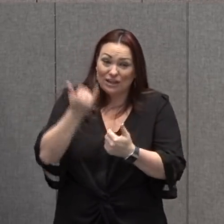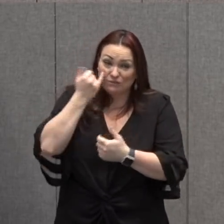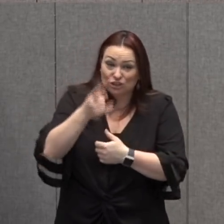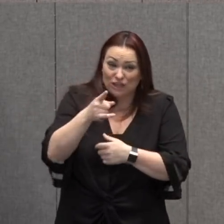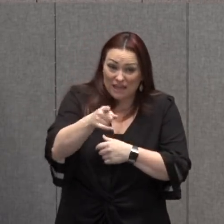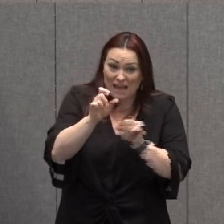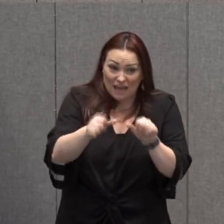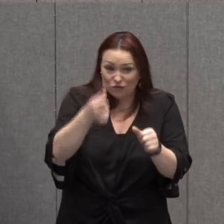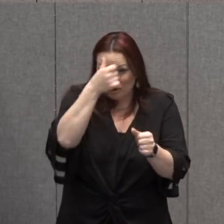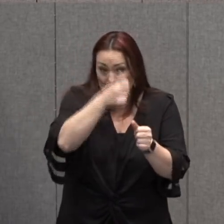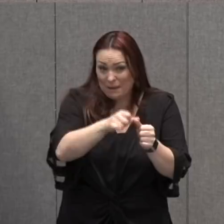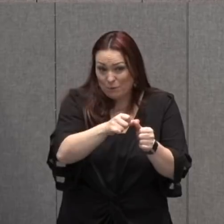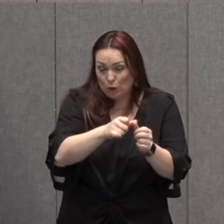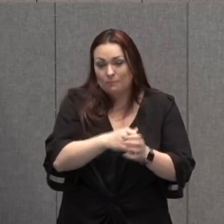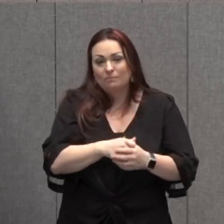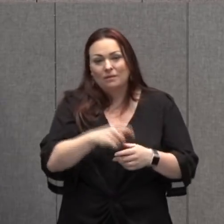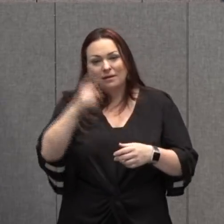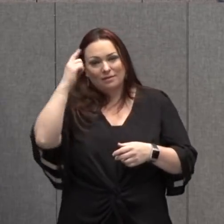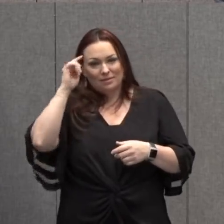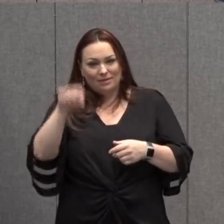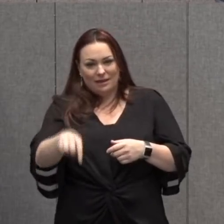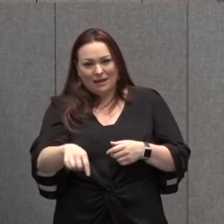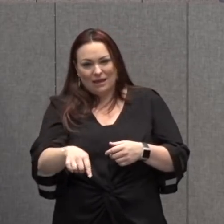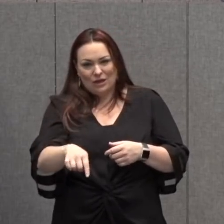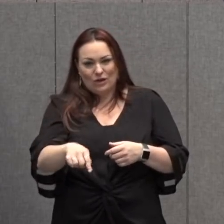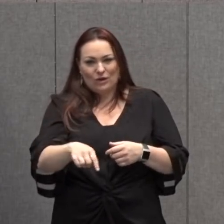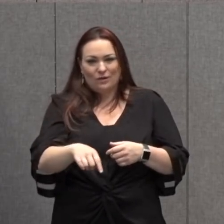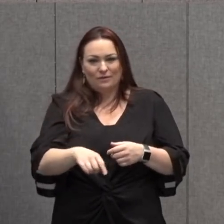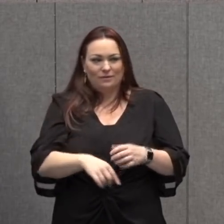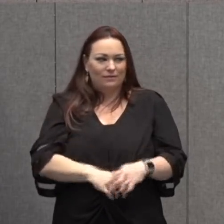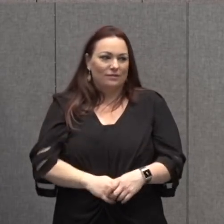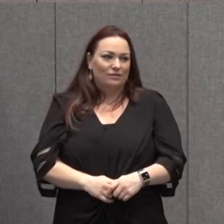That is the challenge, but I'm thinkin' it's right here.